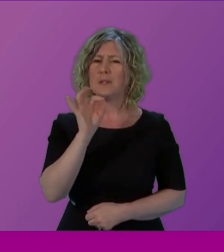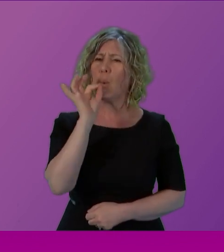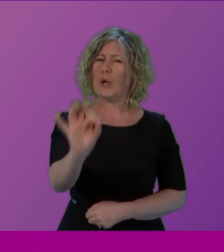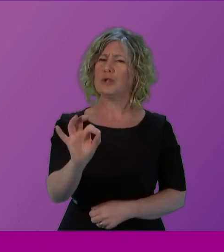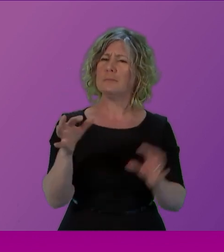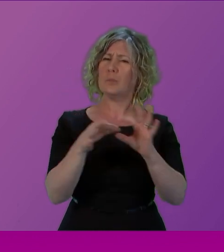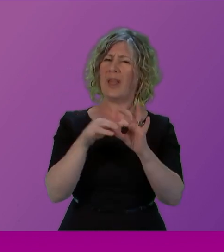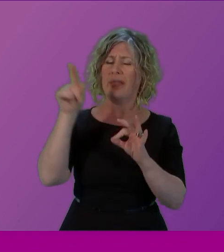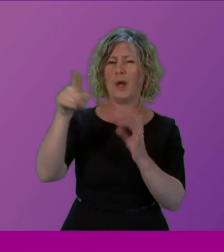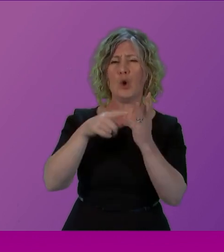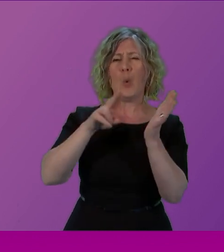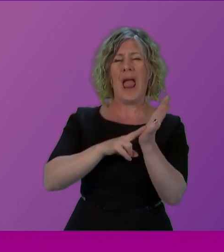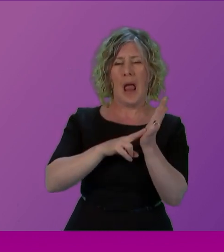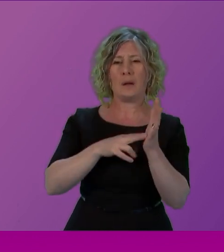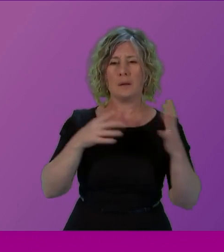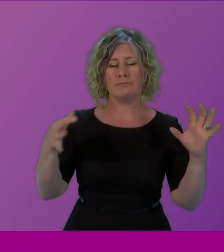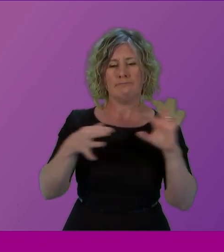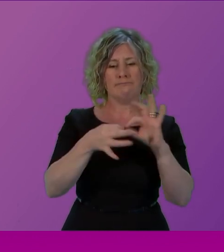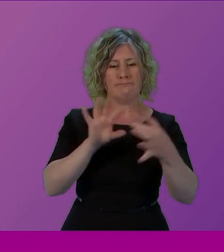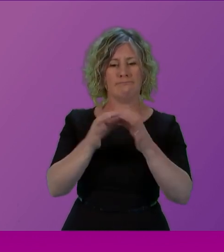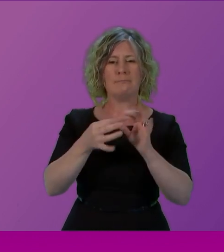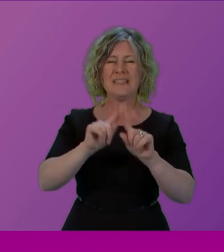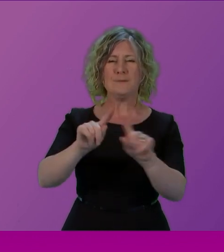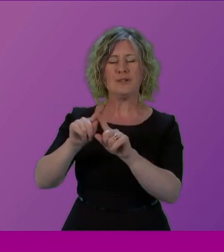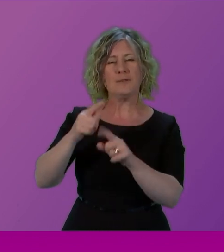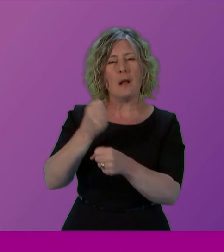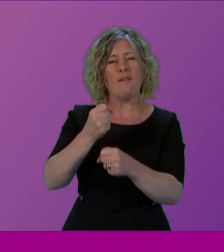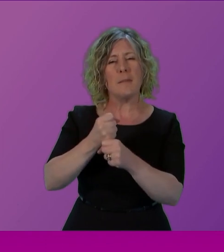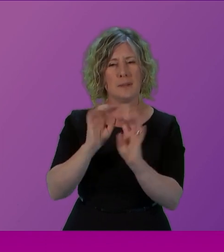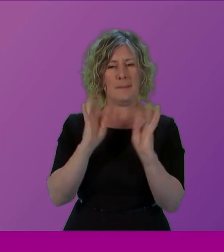Panel on Climate Change, next week, what the Scottish Government is doing to ensure that